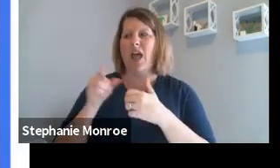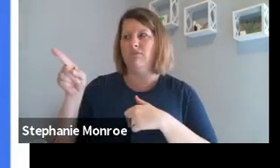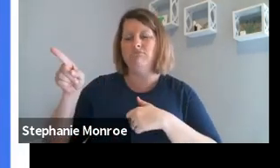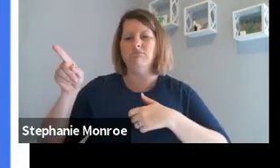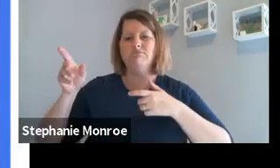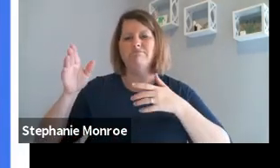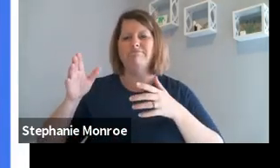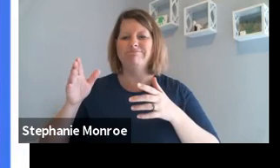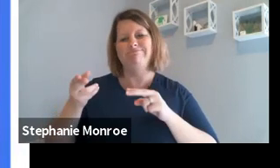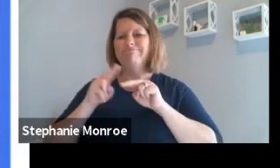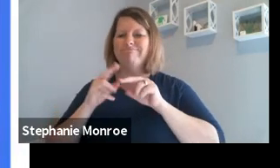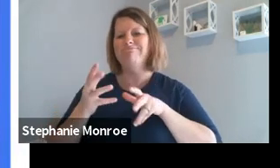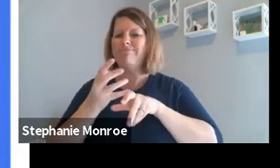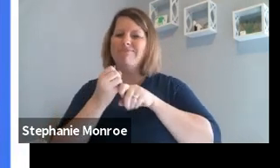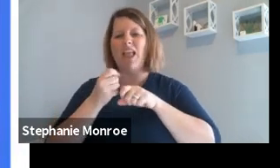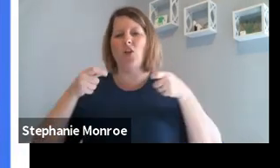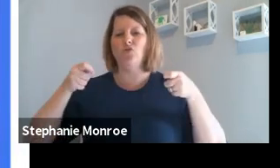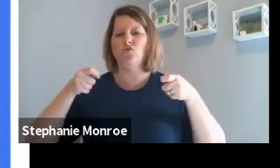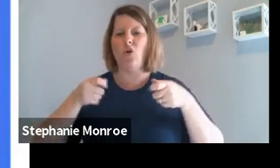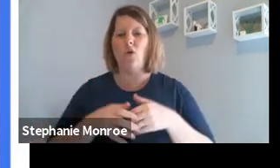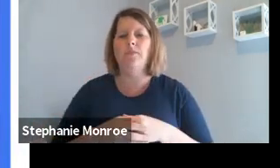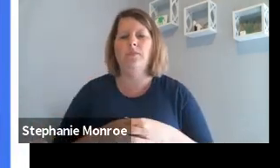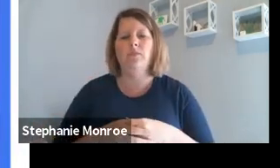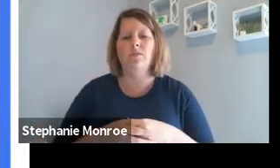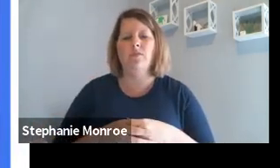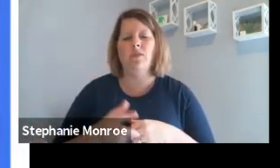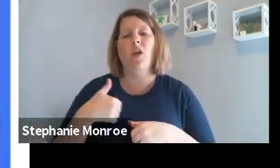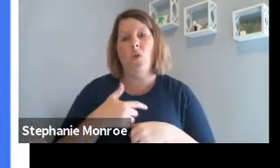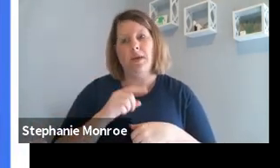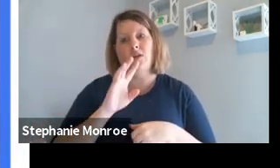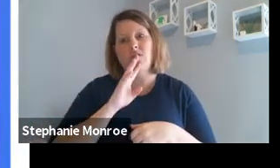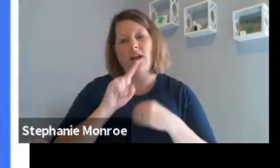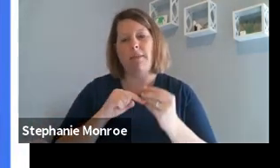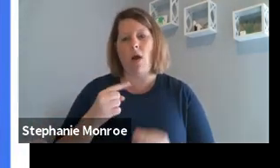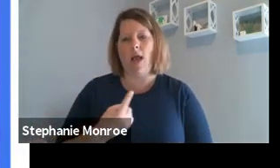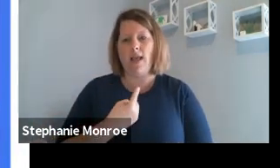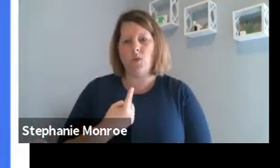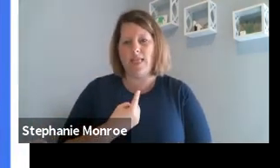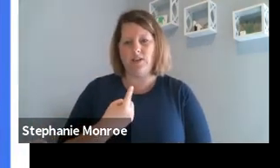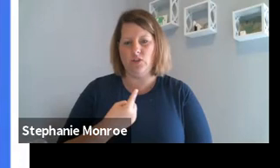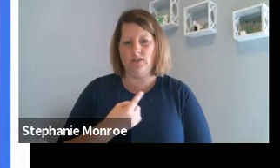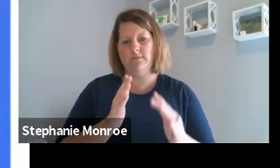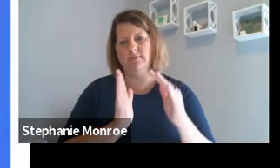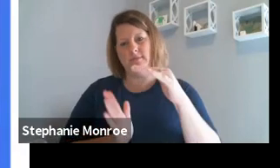Needless to say that, we're definitely talking about isolation when we talk about power and control.